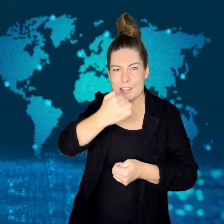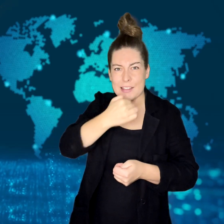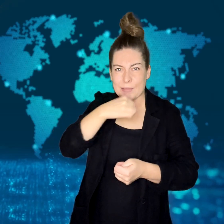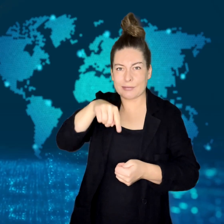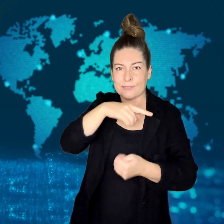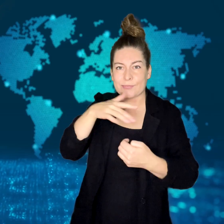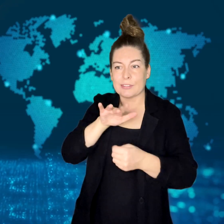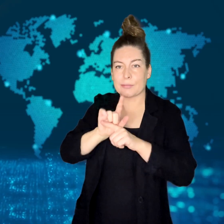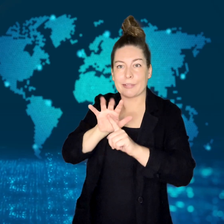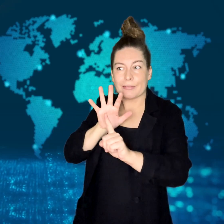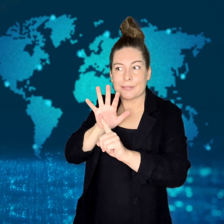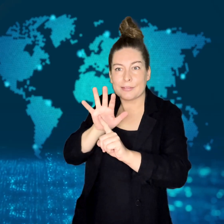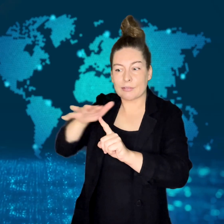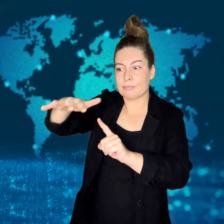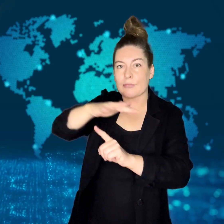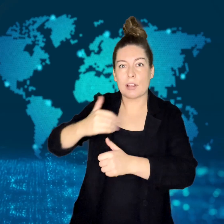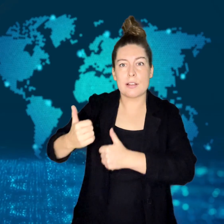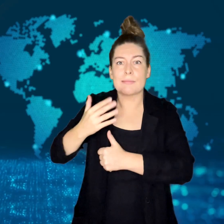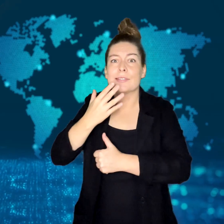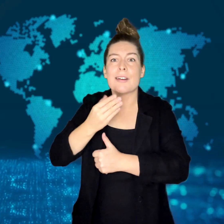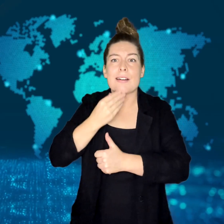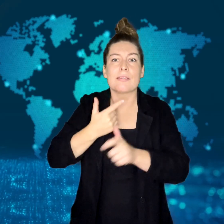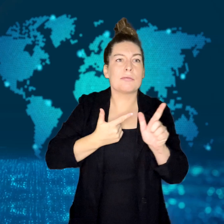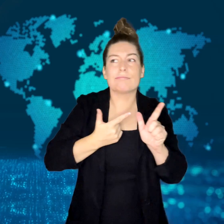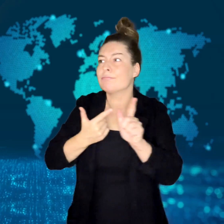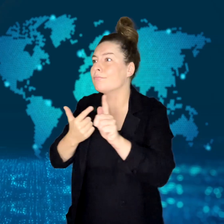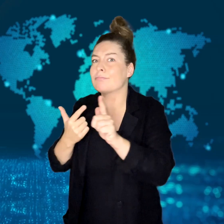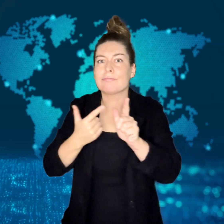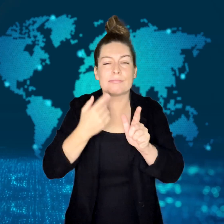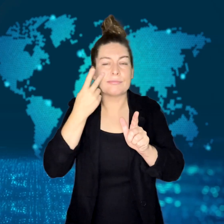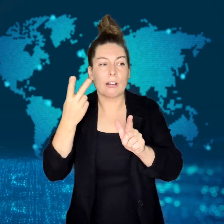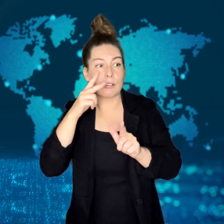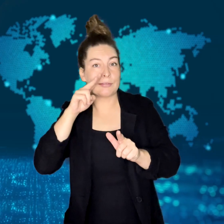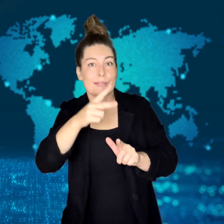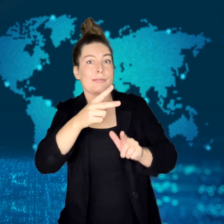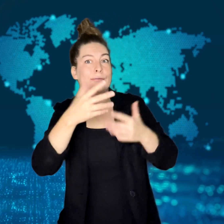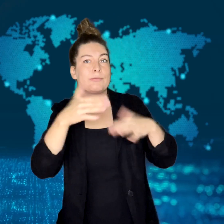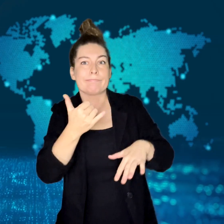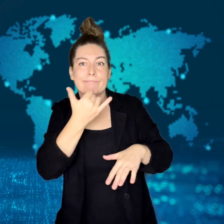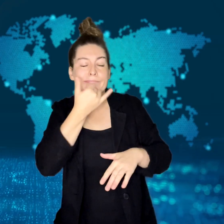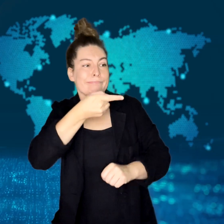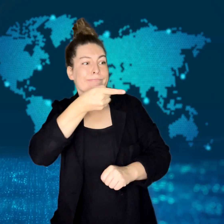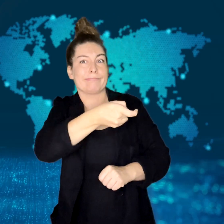they were misidentified as a threat, and troops opened fire on them.